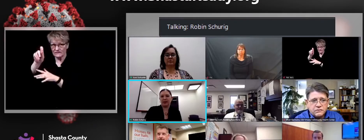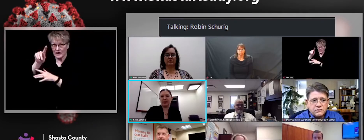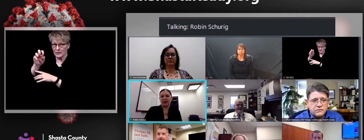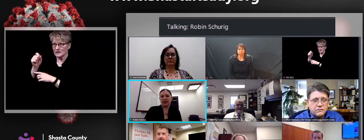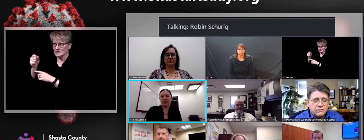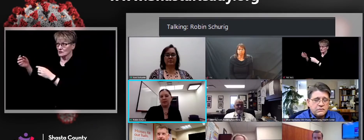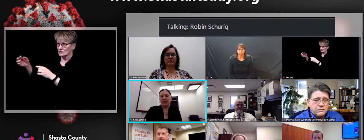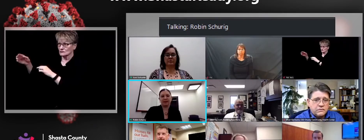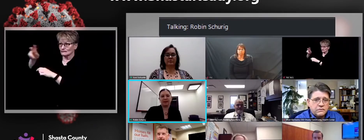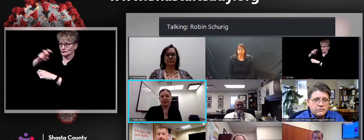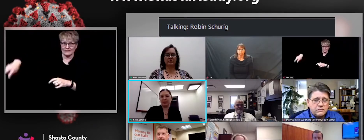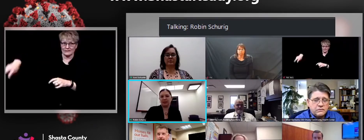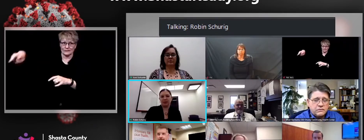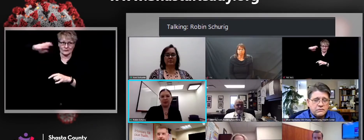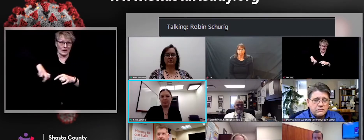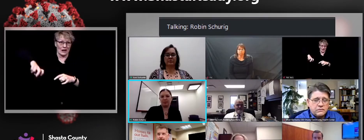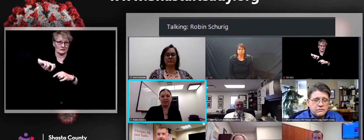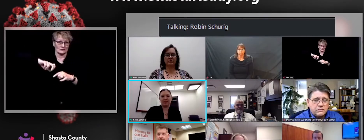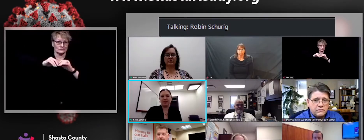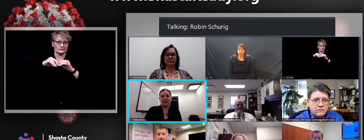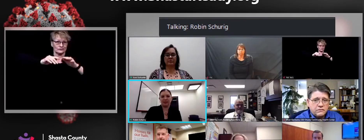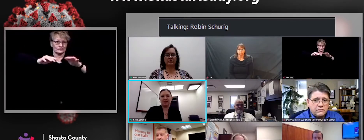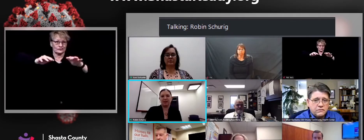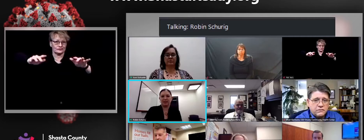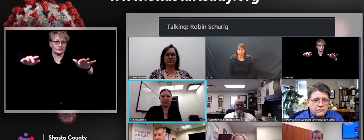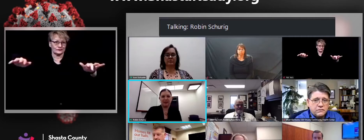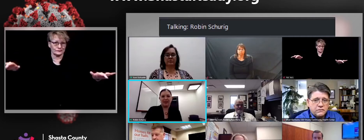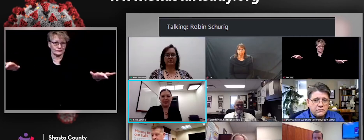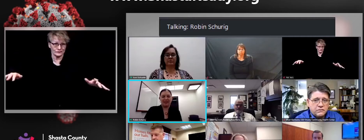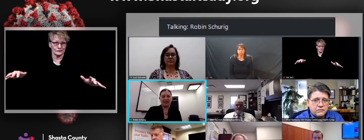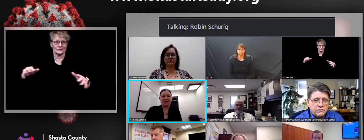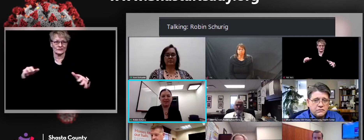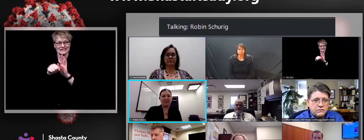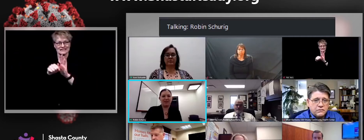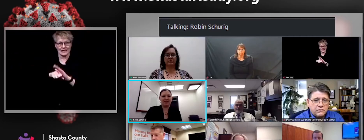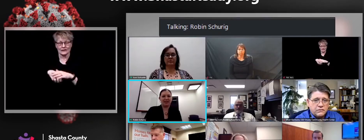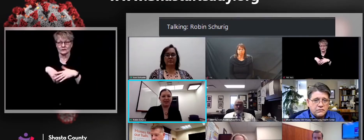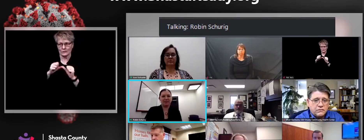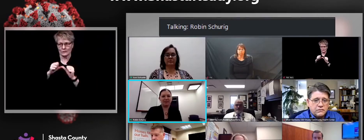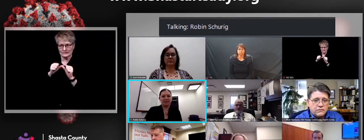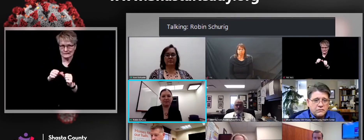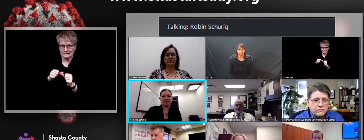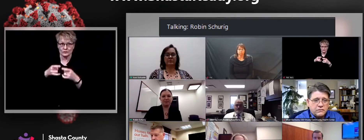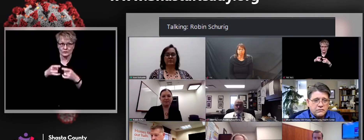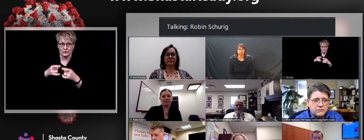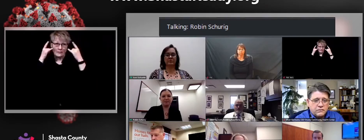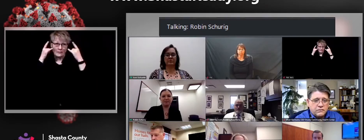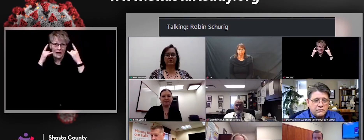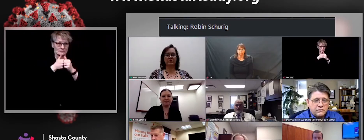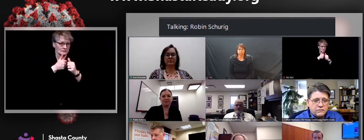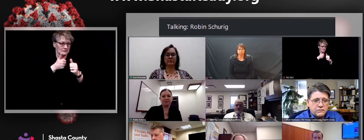happens, and like I said, continue to mask and distance, and get tested and get vaccinated.